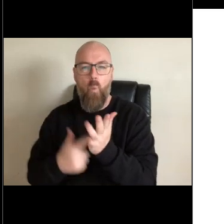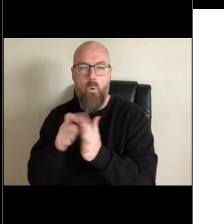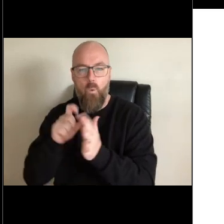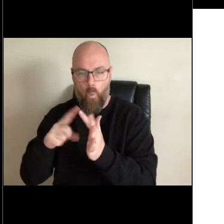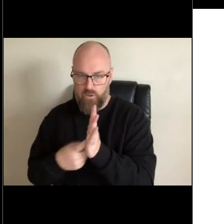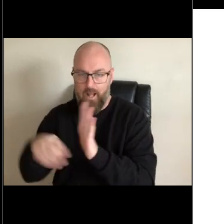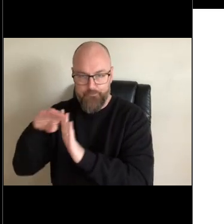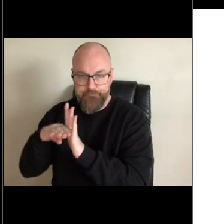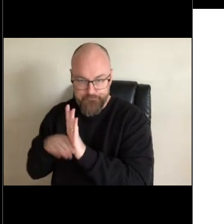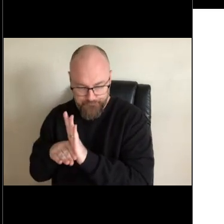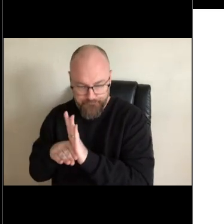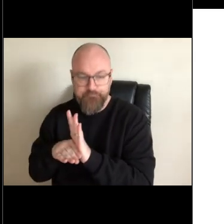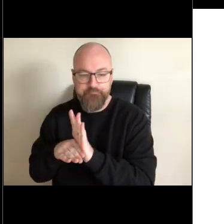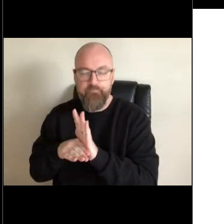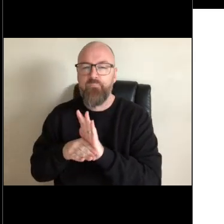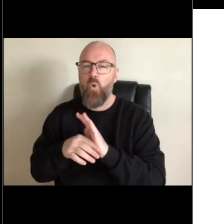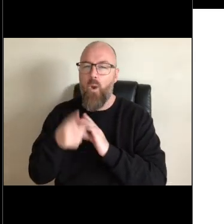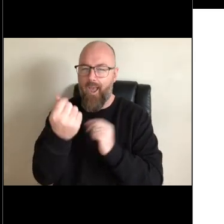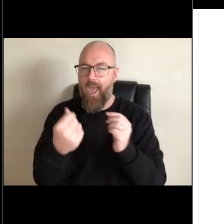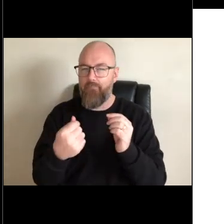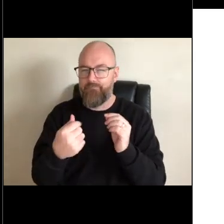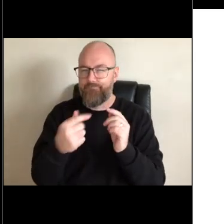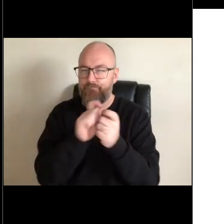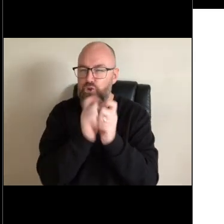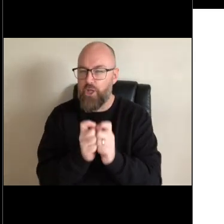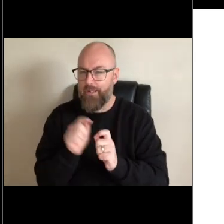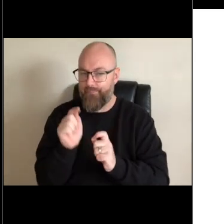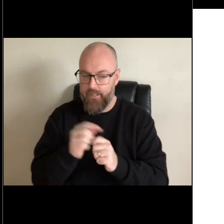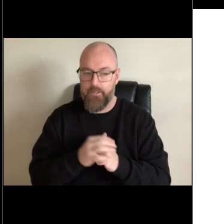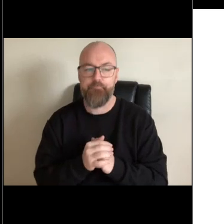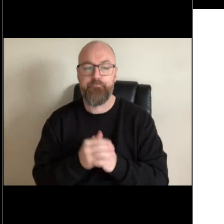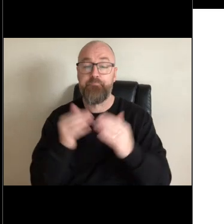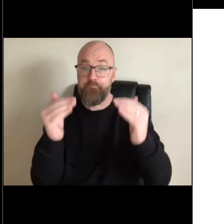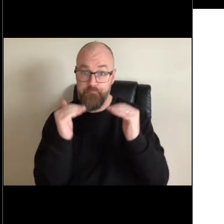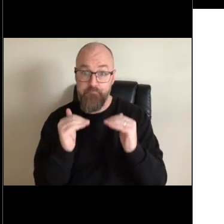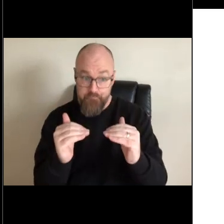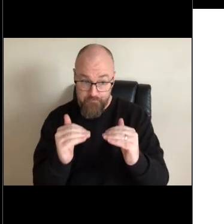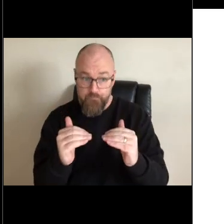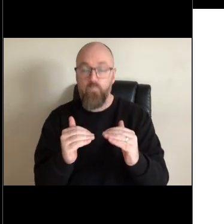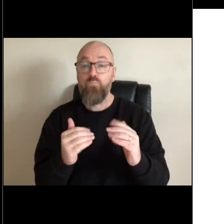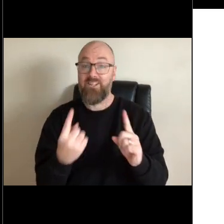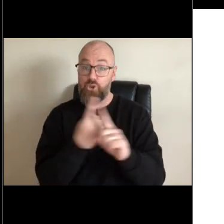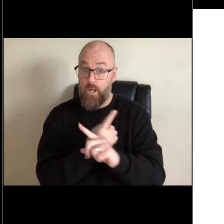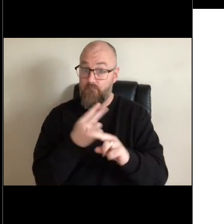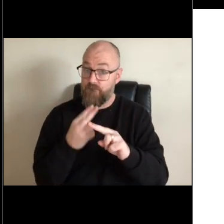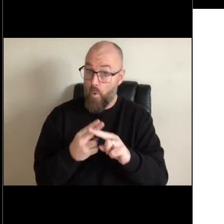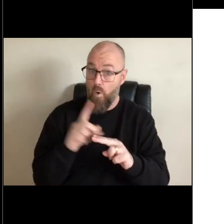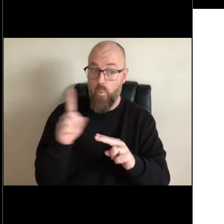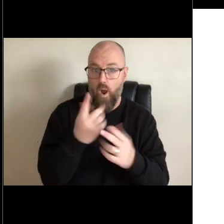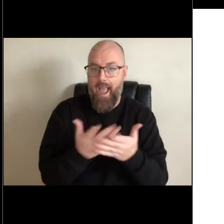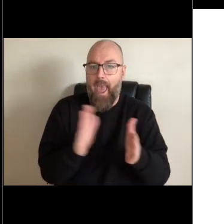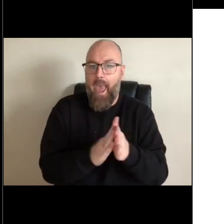respects around those sorts of decisions there's been some changes in the way the Court can enforce